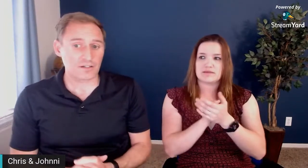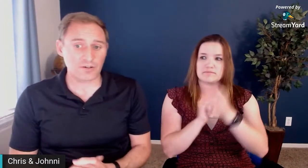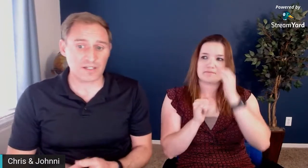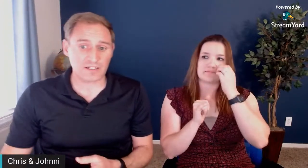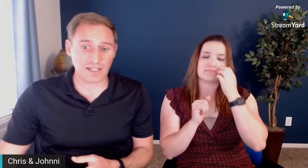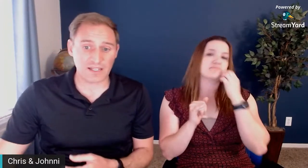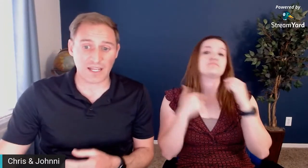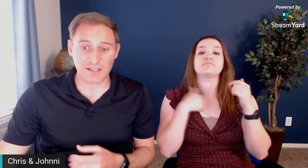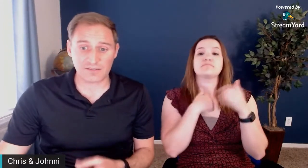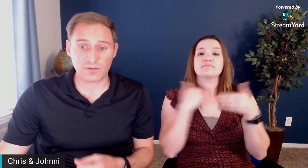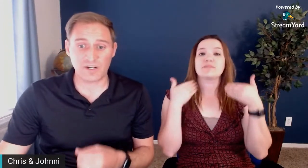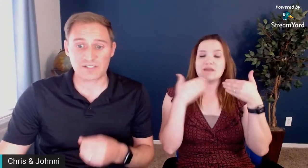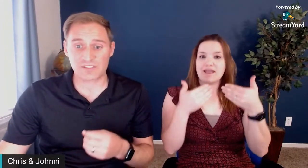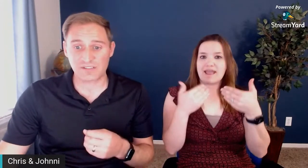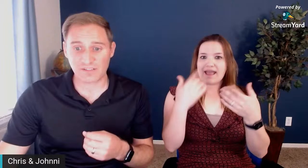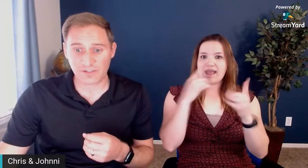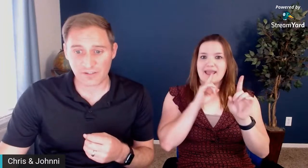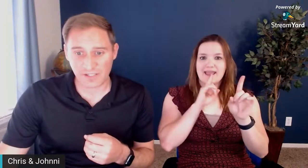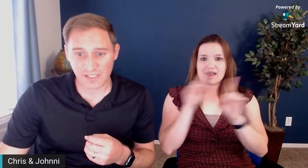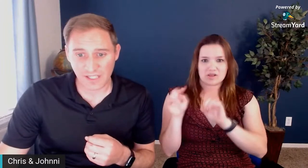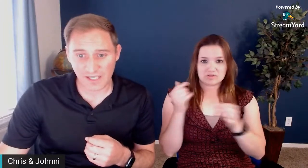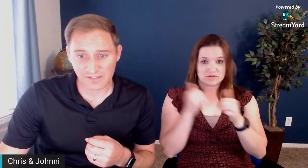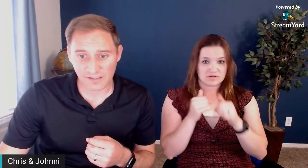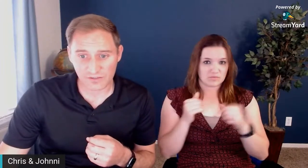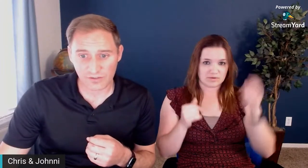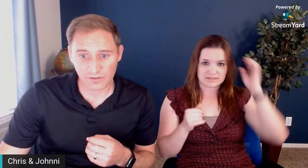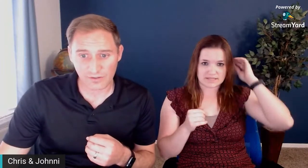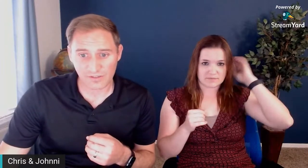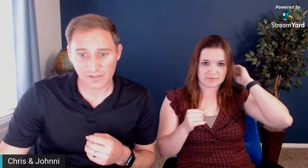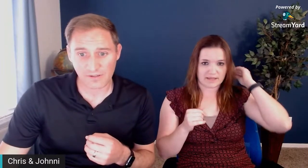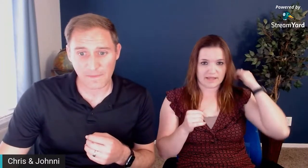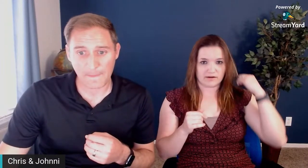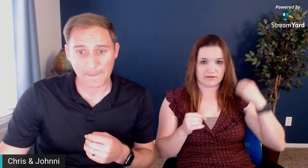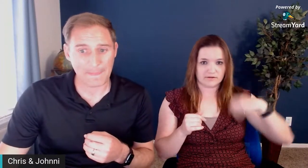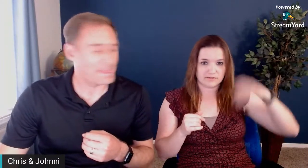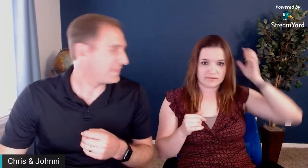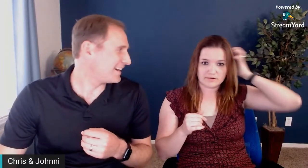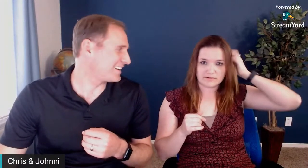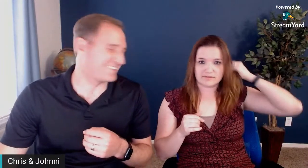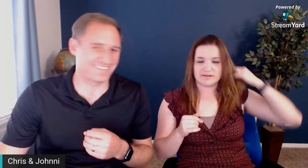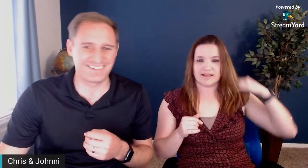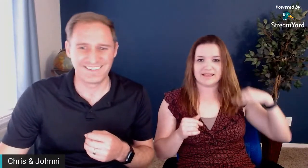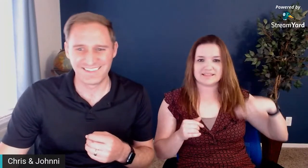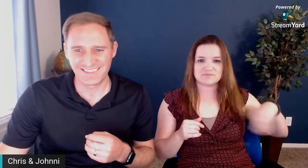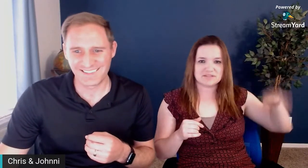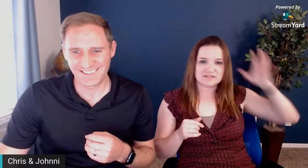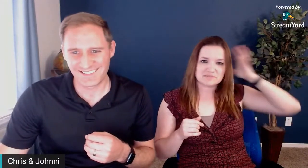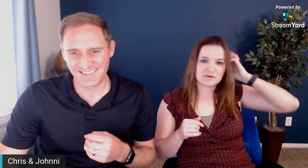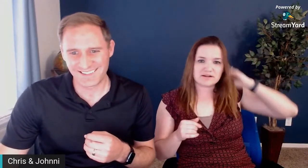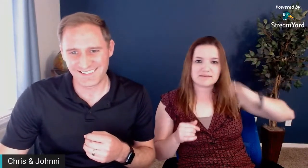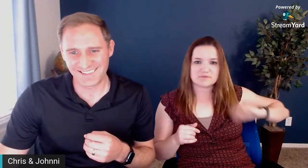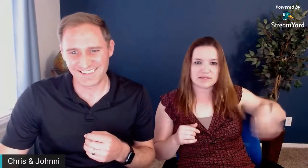go ahead and answer questions are there any asl tutors i like this one last part keeps going